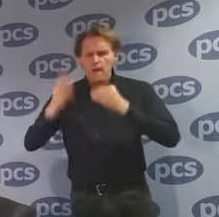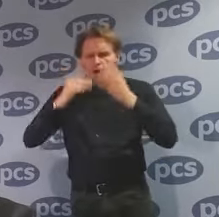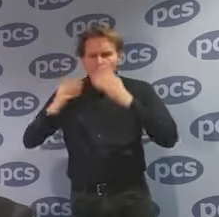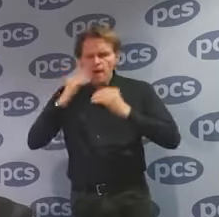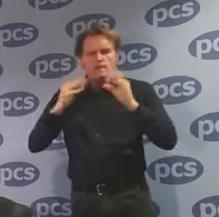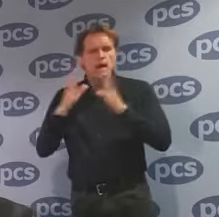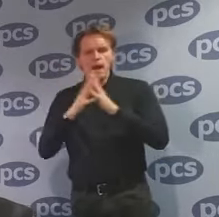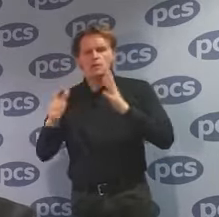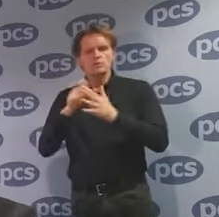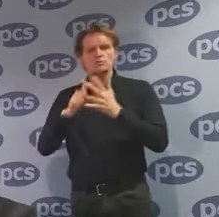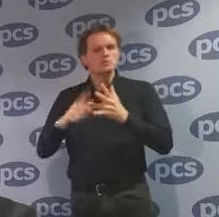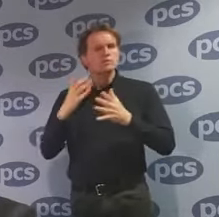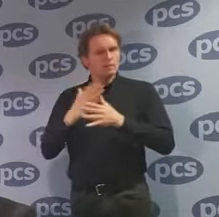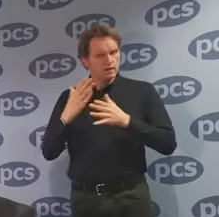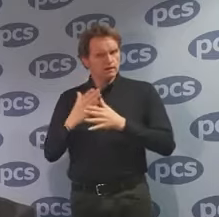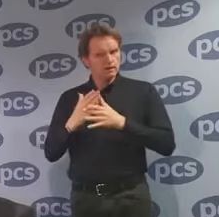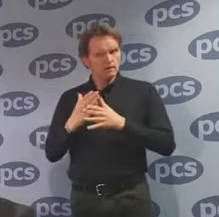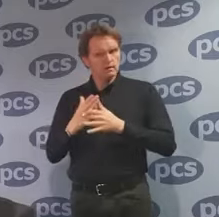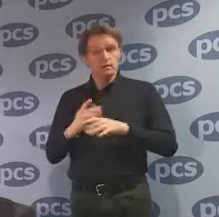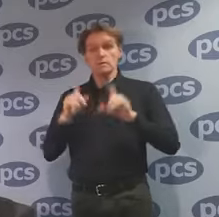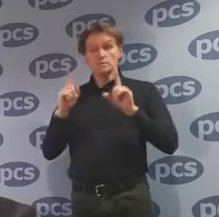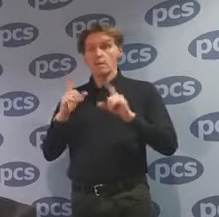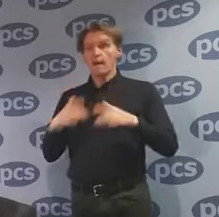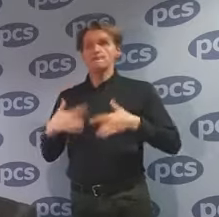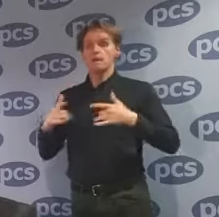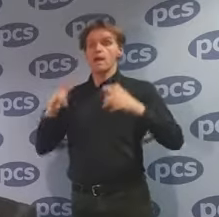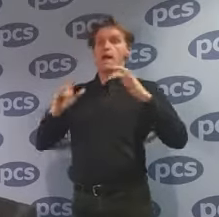my reading at the moment is there is an appetite for people to stick together